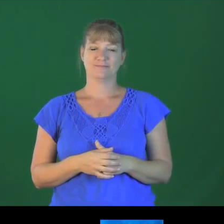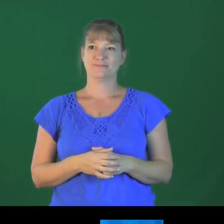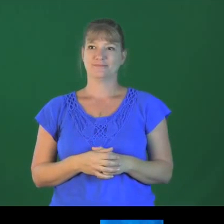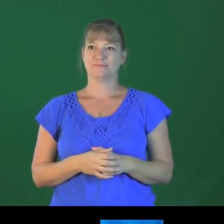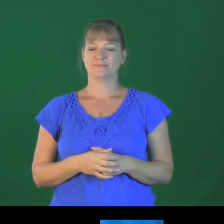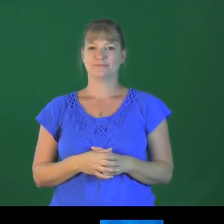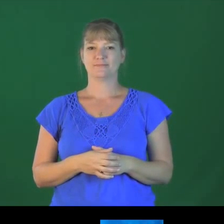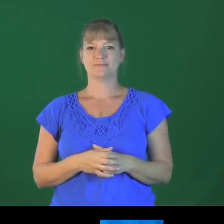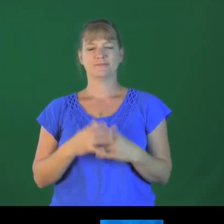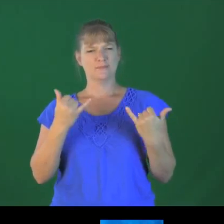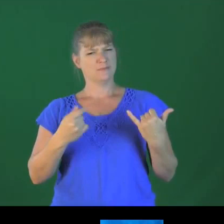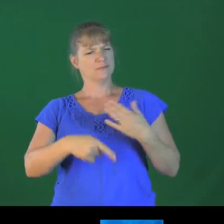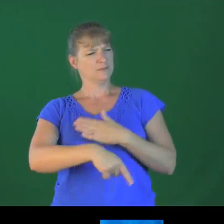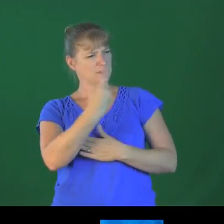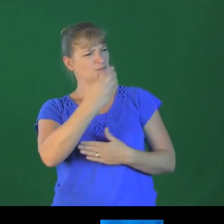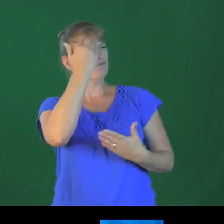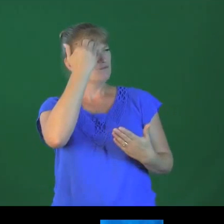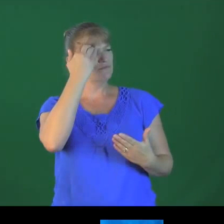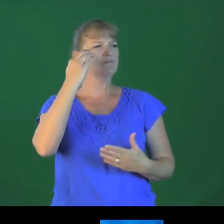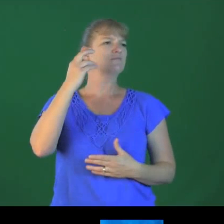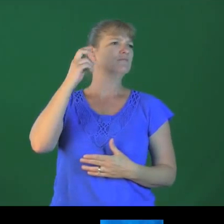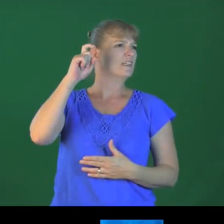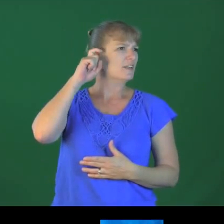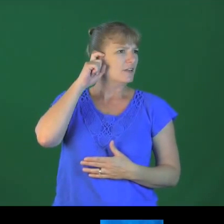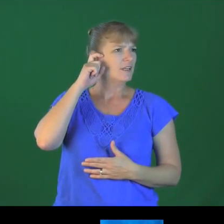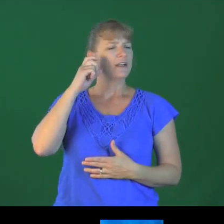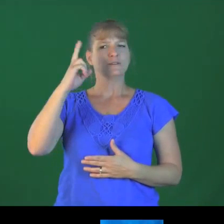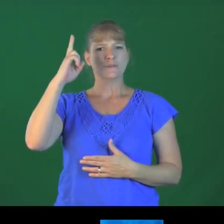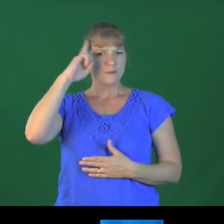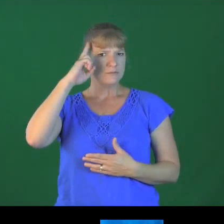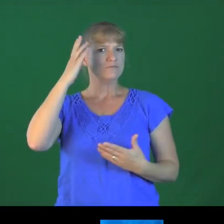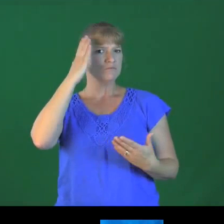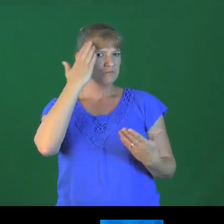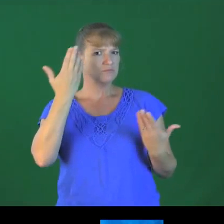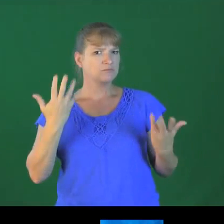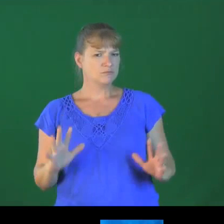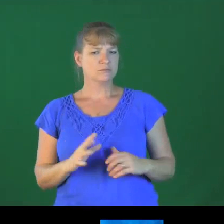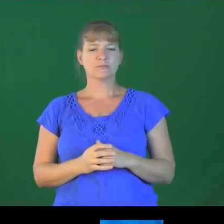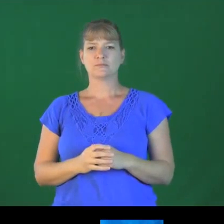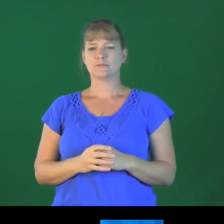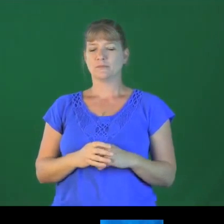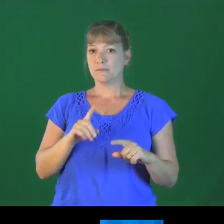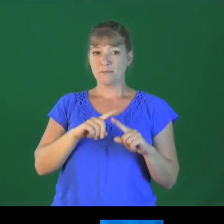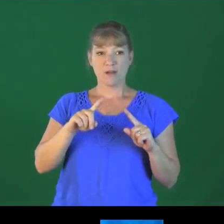Today, you know, we're all familiar with hearing aids and cochlear implants, but there are other resources for Deaf